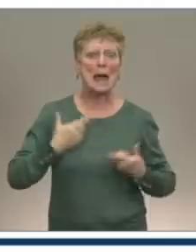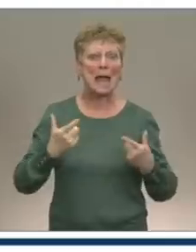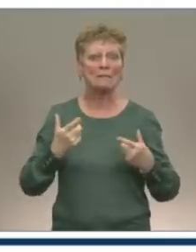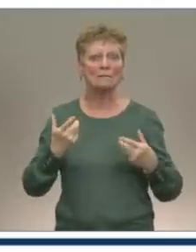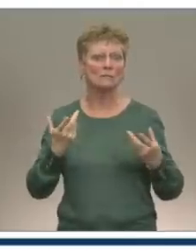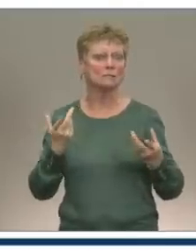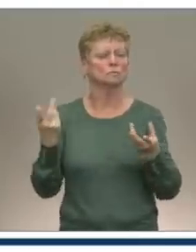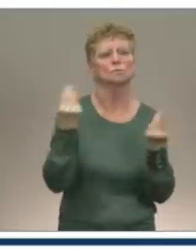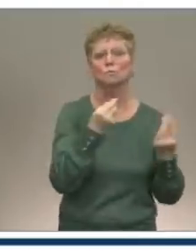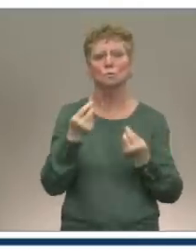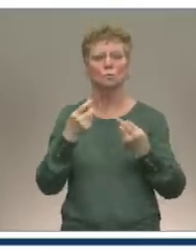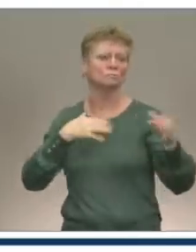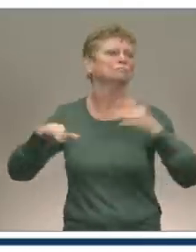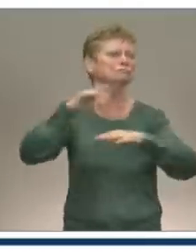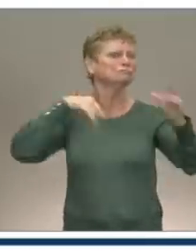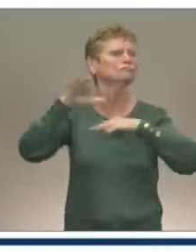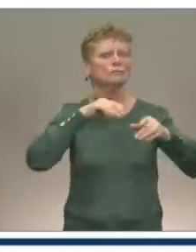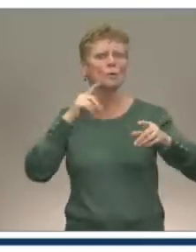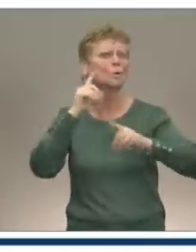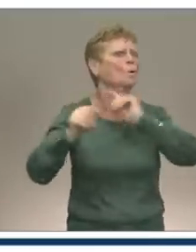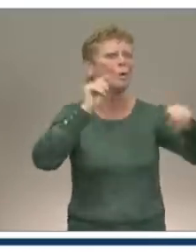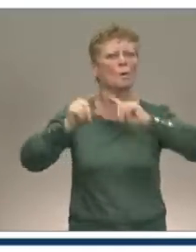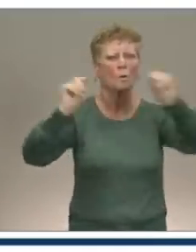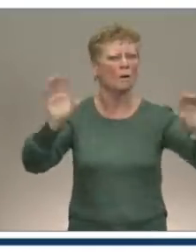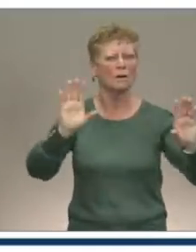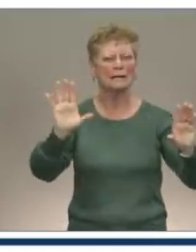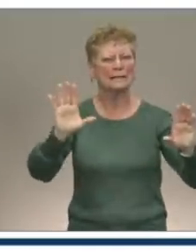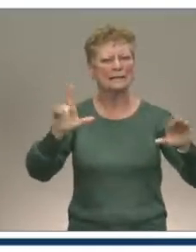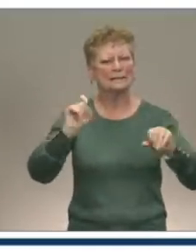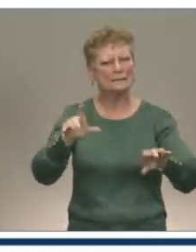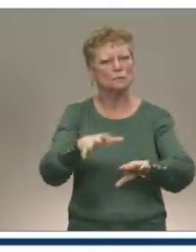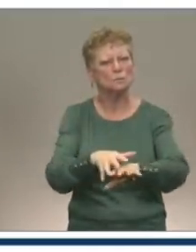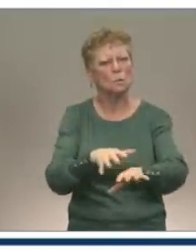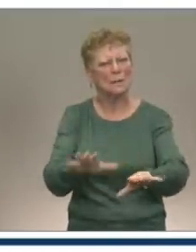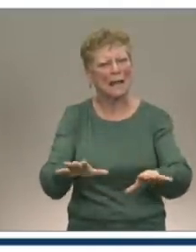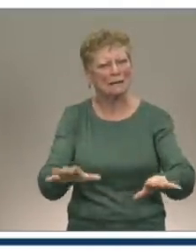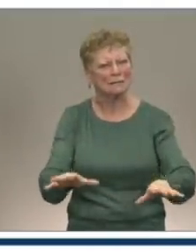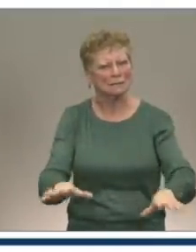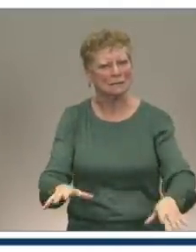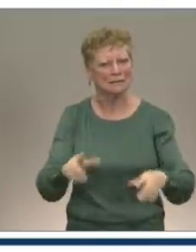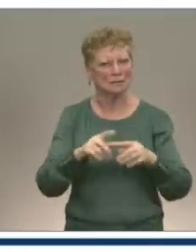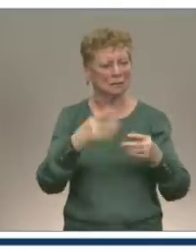about how active we are there's more virus around in new brunswick ontario quebec than there is in